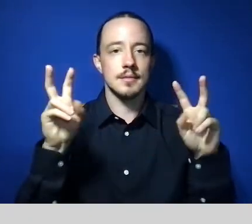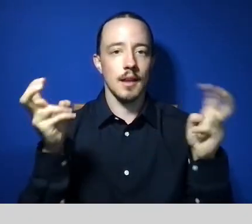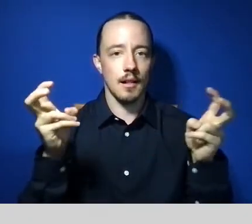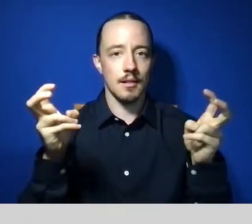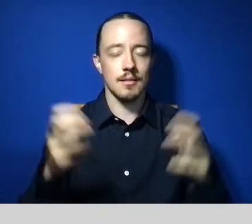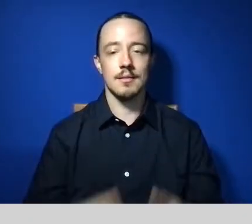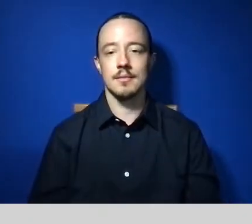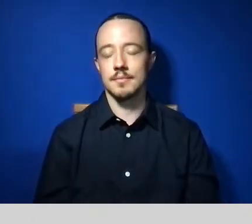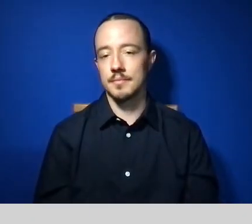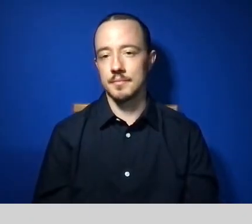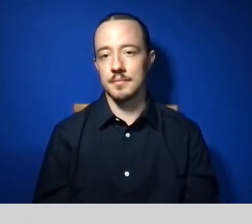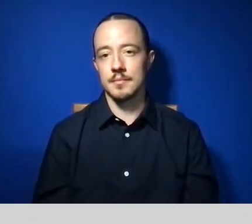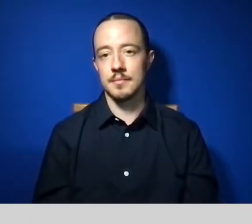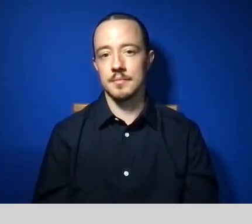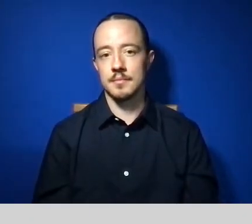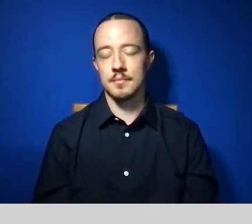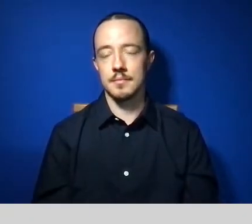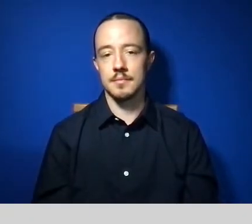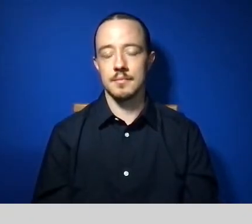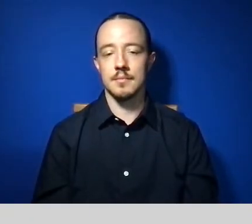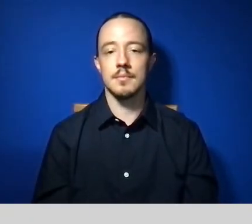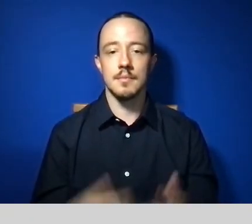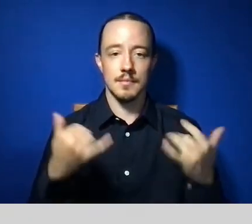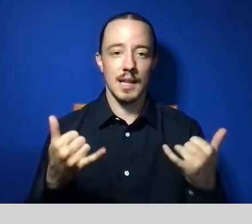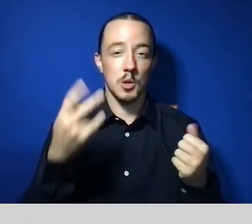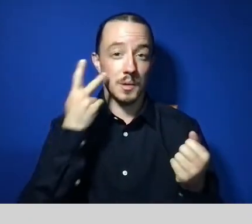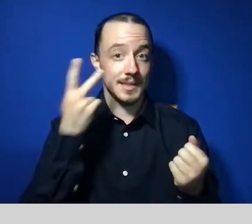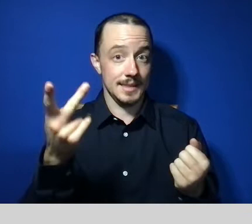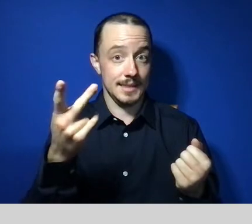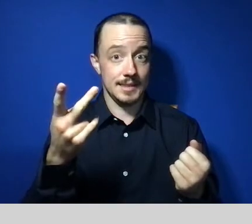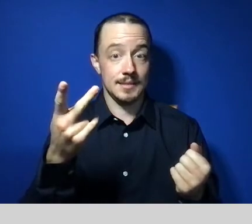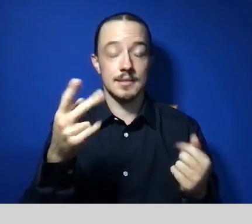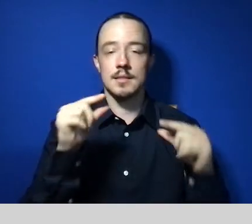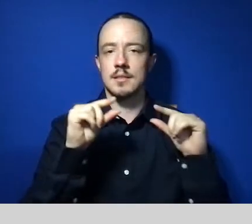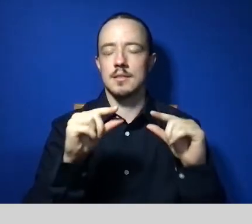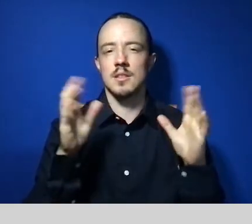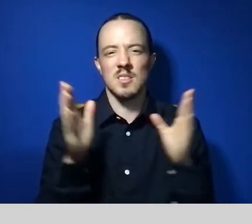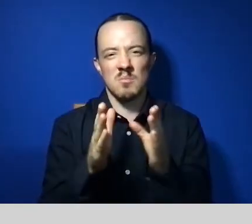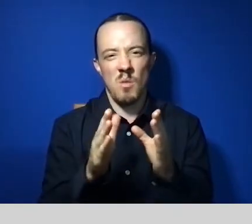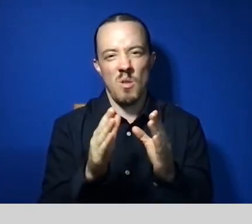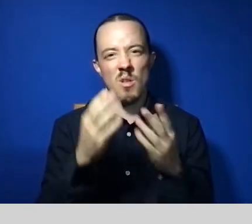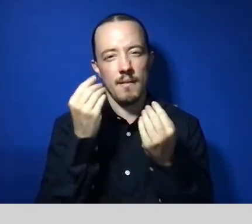which is over there. If we hit play, this is a small dataset,